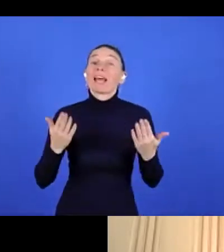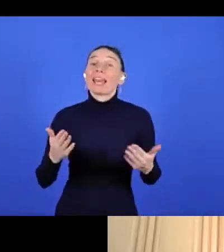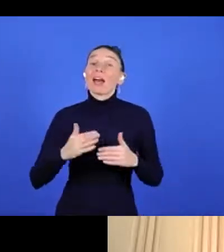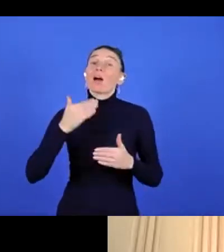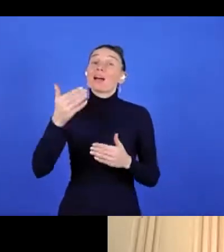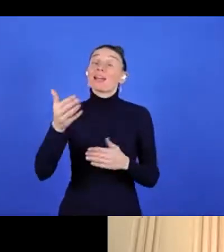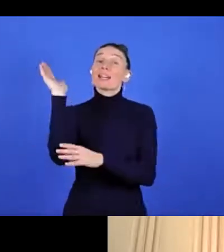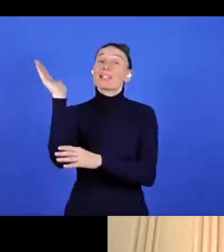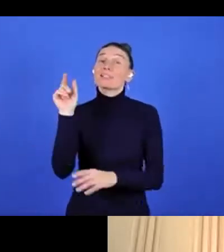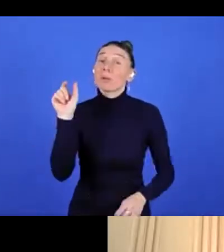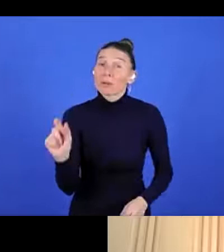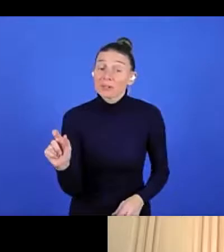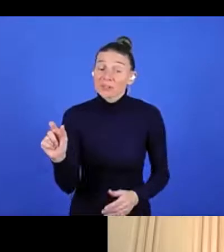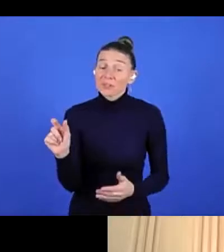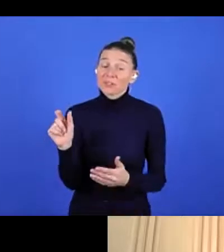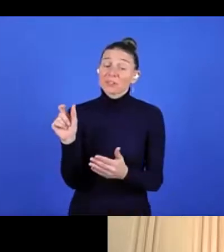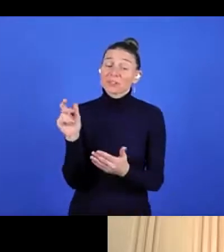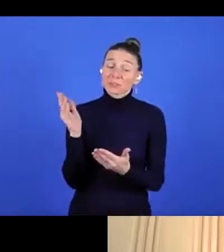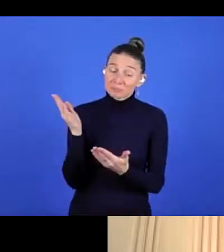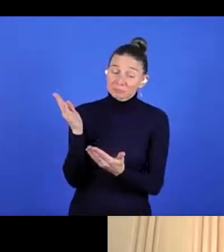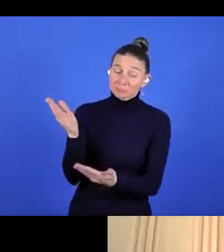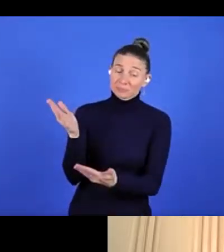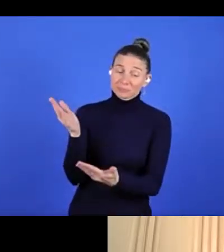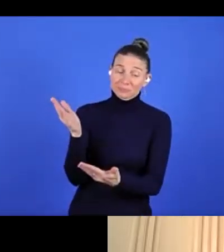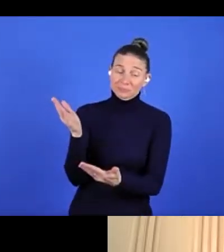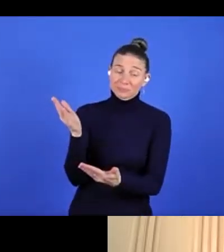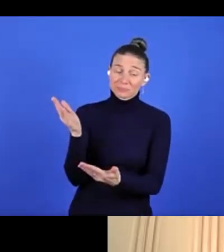time we will have. Okay. Now I would like to go to